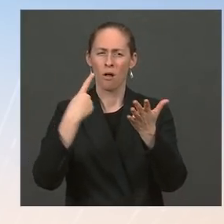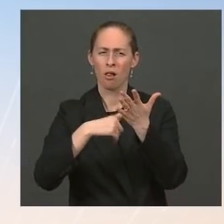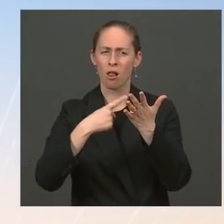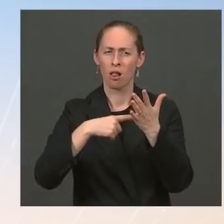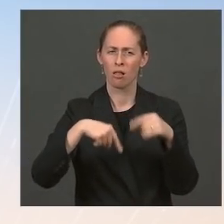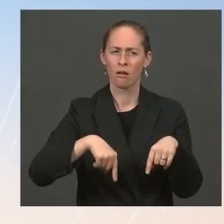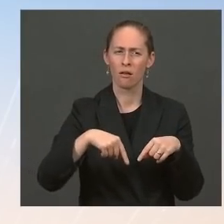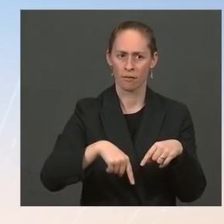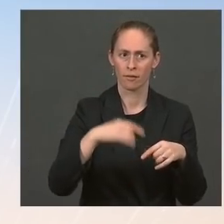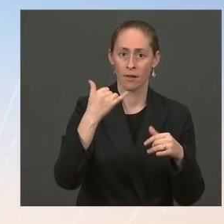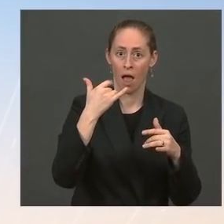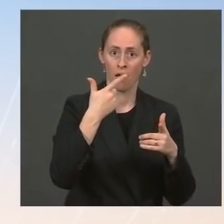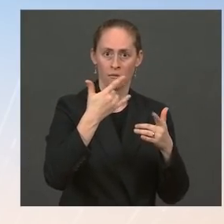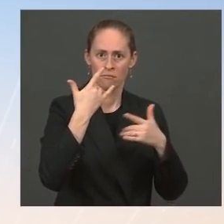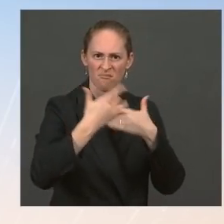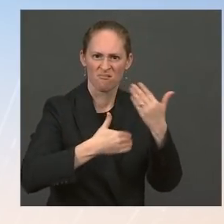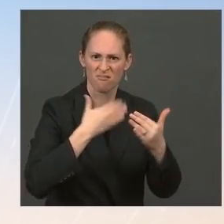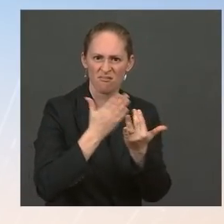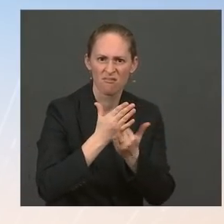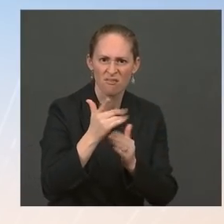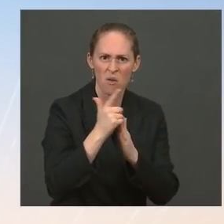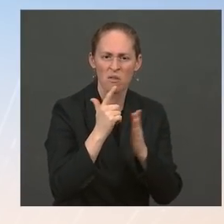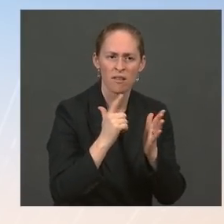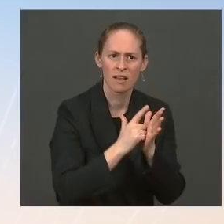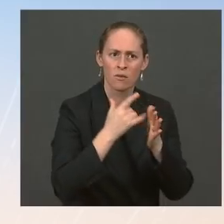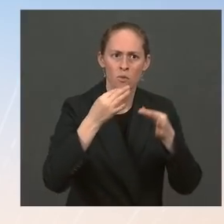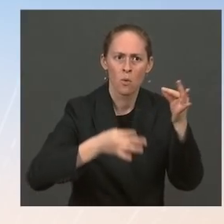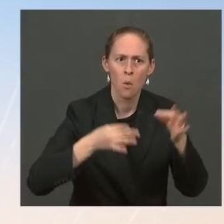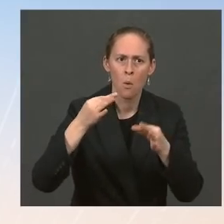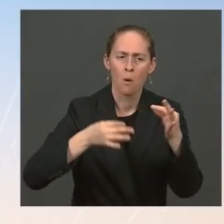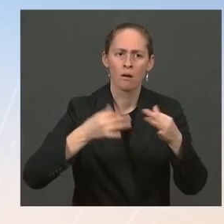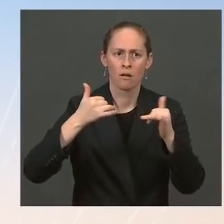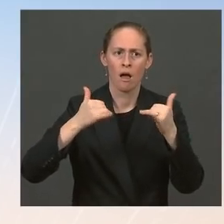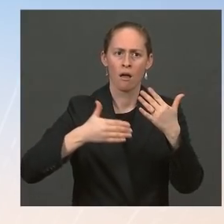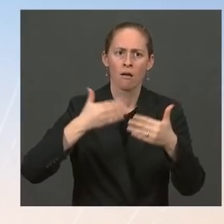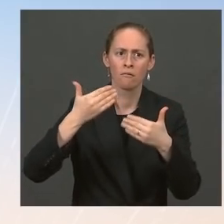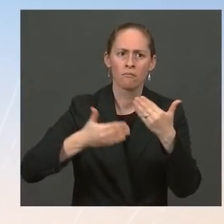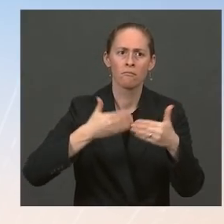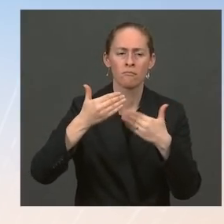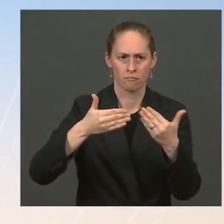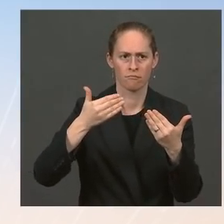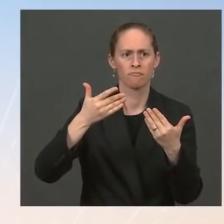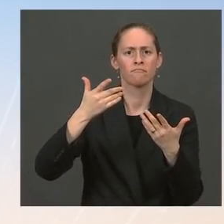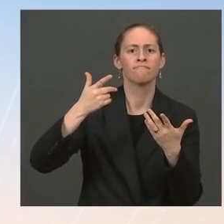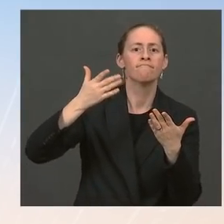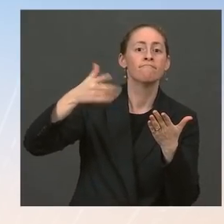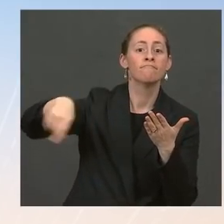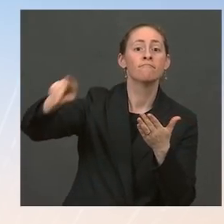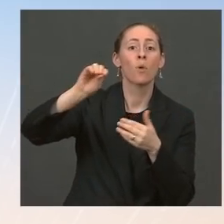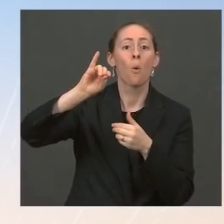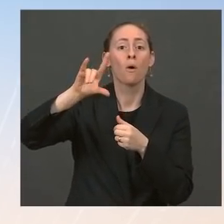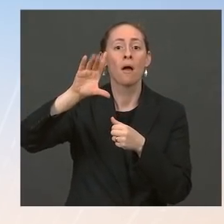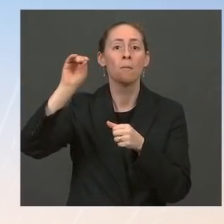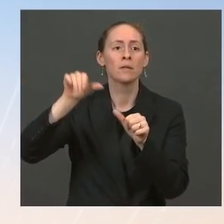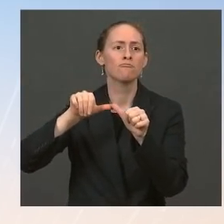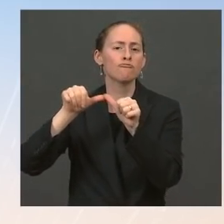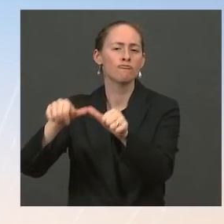on the implementation or the allowing of these oil leases to move forward. But I would say -- so, I would refer you to those comments.